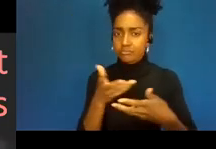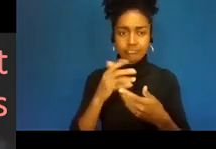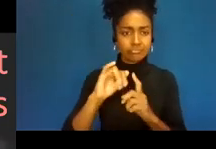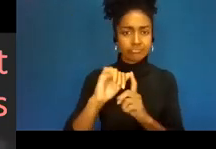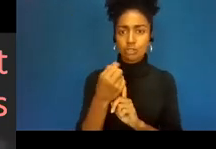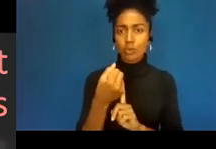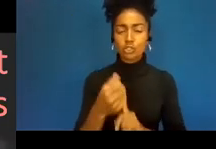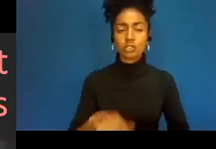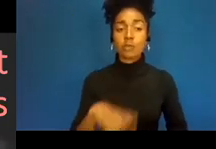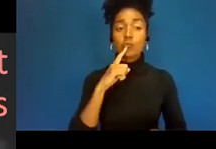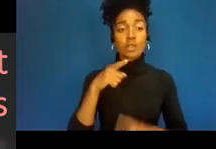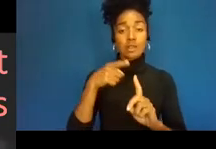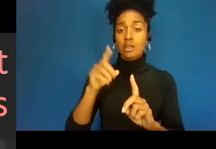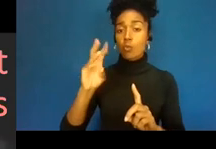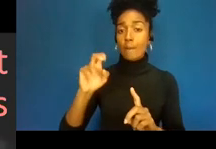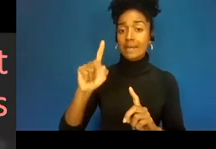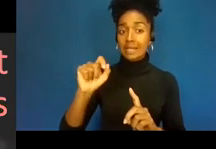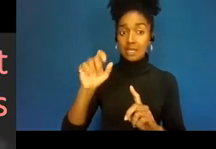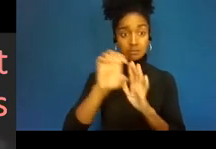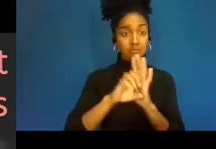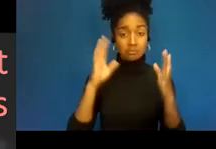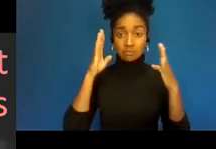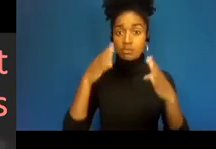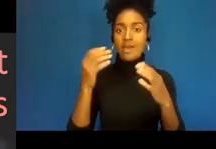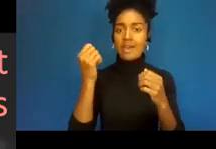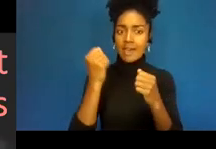Womanist theology is aimed at supporting all oppressed communities.